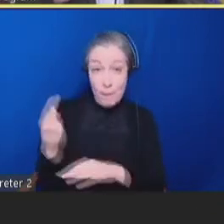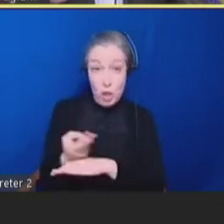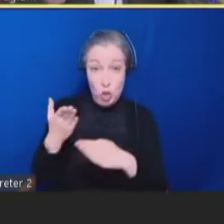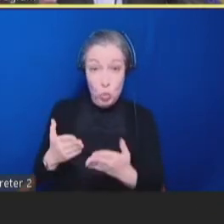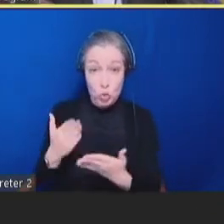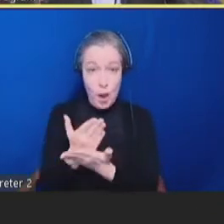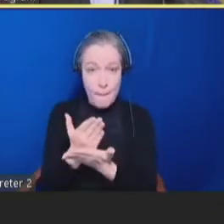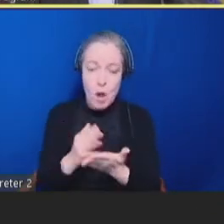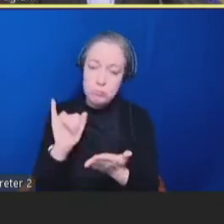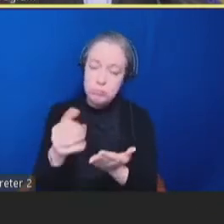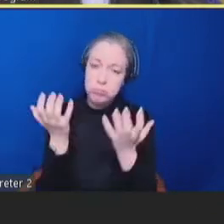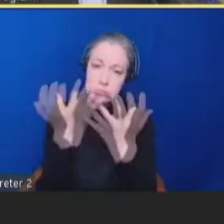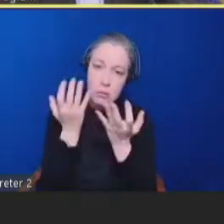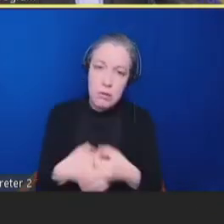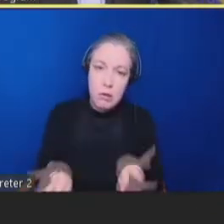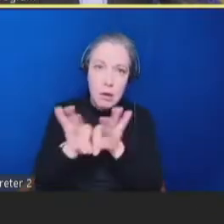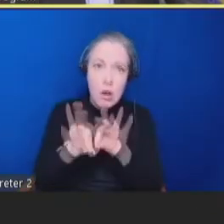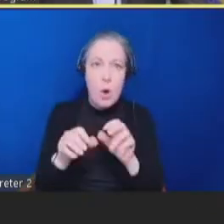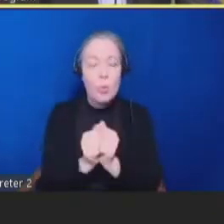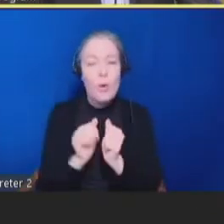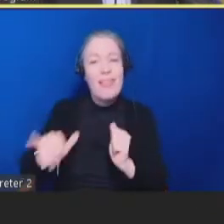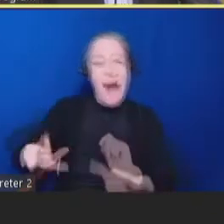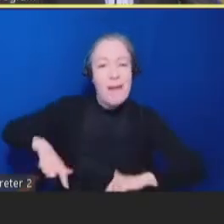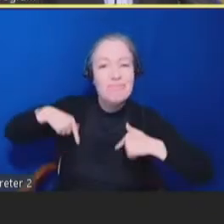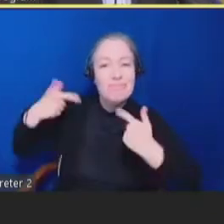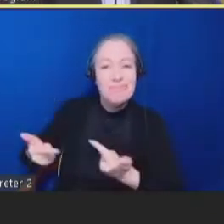With that said, I'm delighted to be able to pass over to Miranda here shortly. That she can kind of